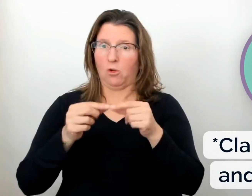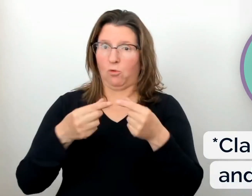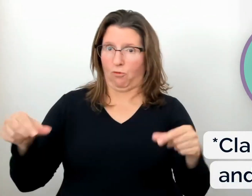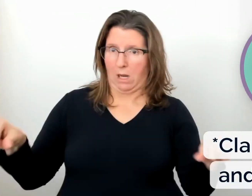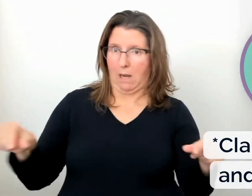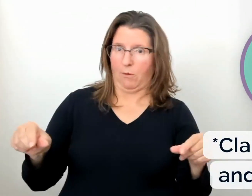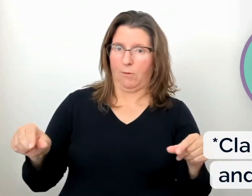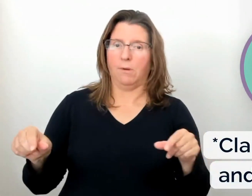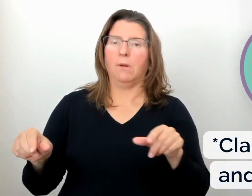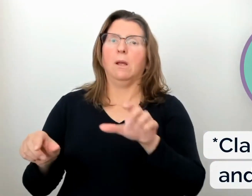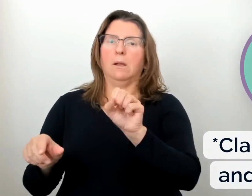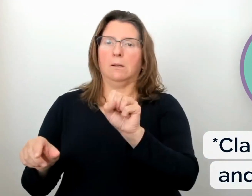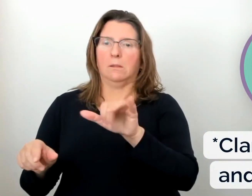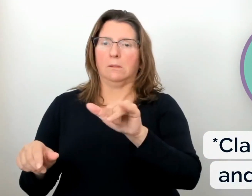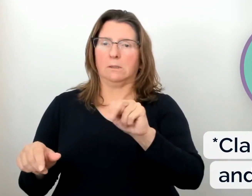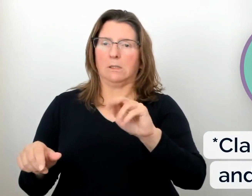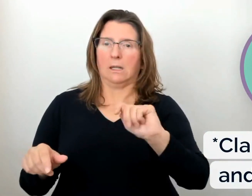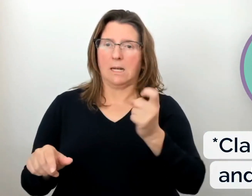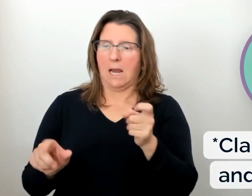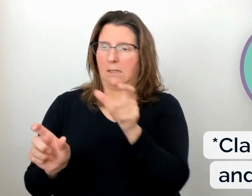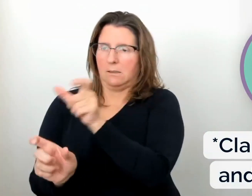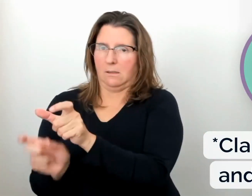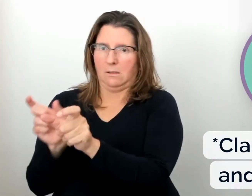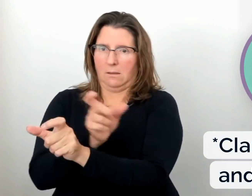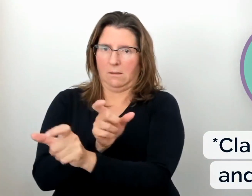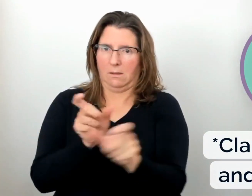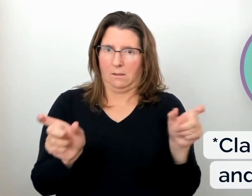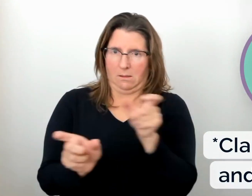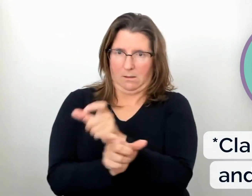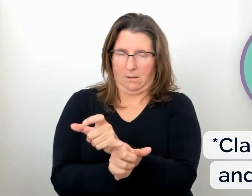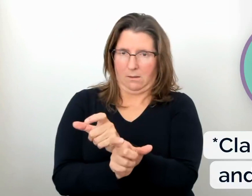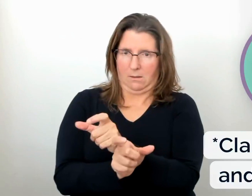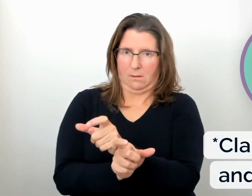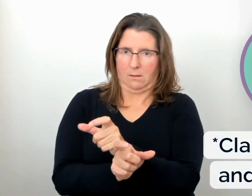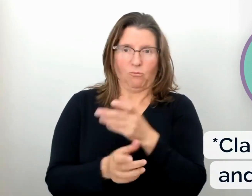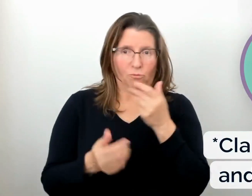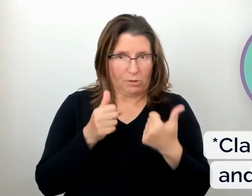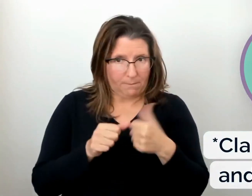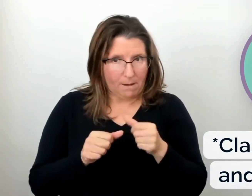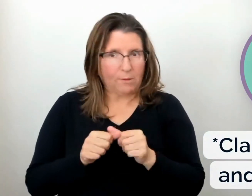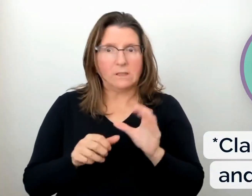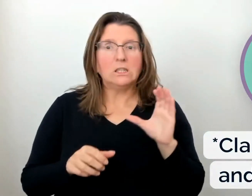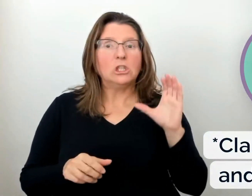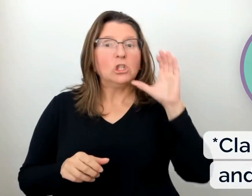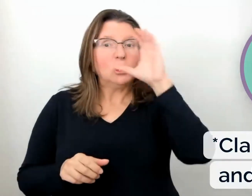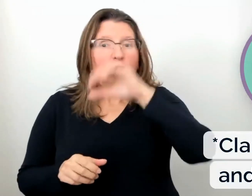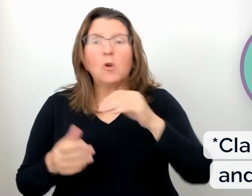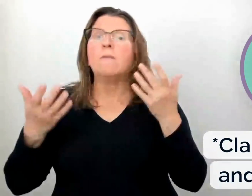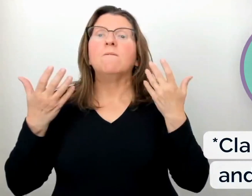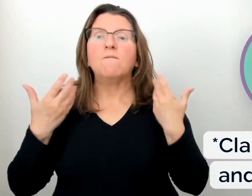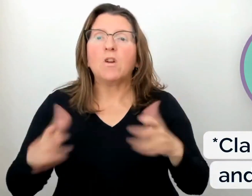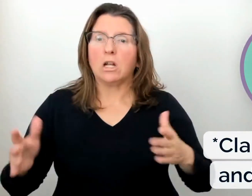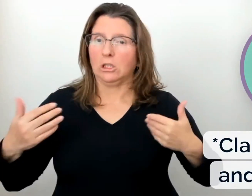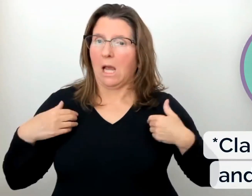The same is true in terms of clarifying syntax and structure, as long as the child understands the language fluently.